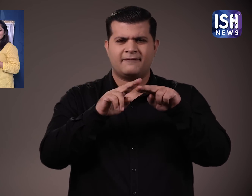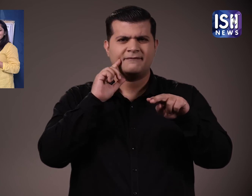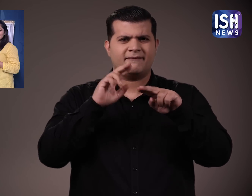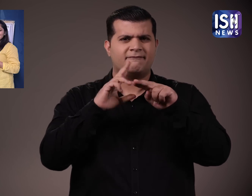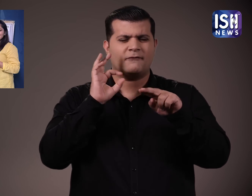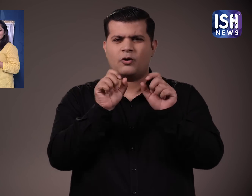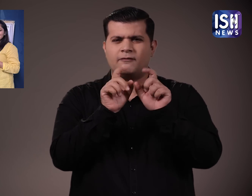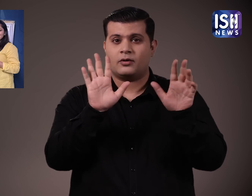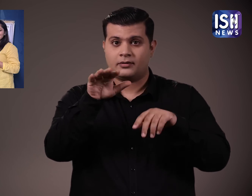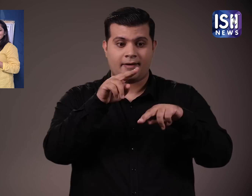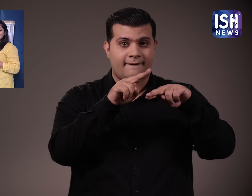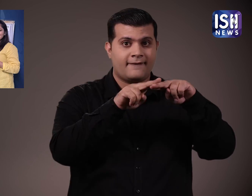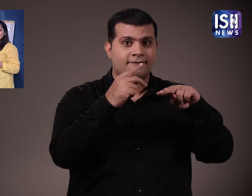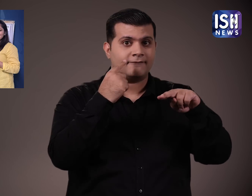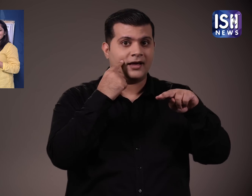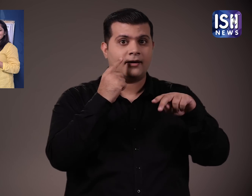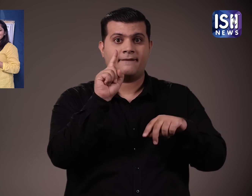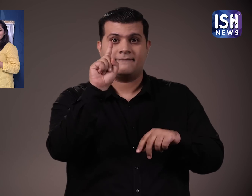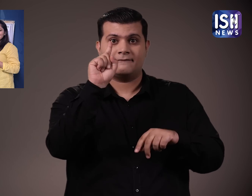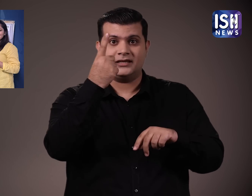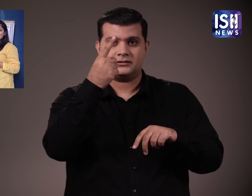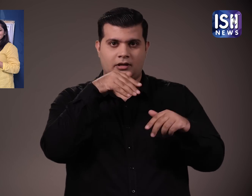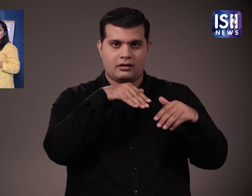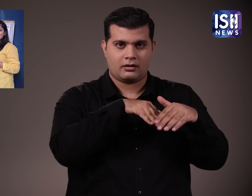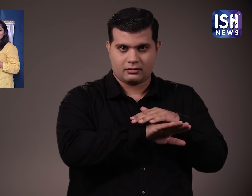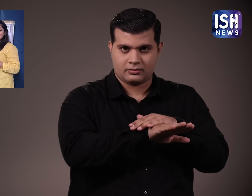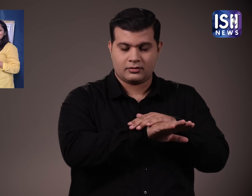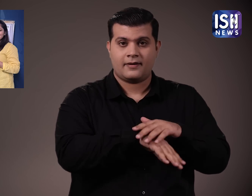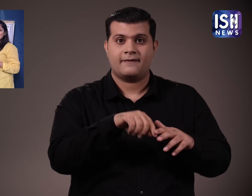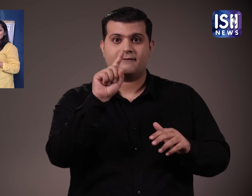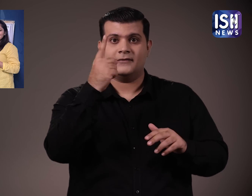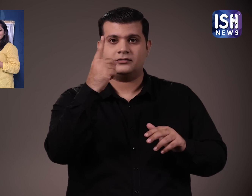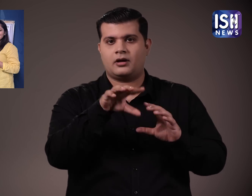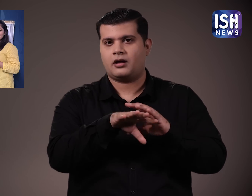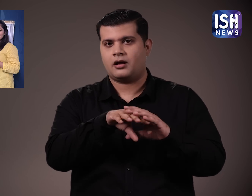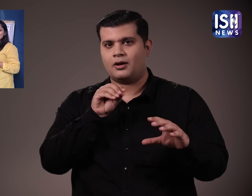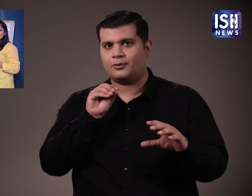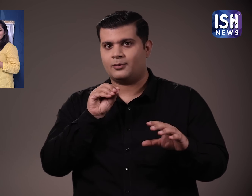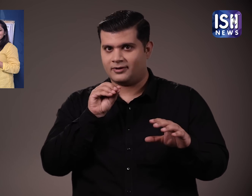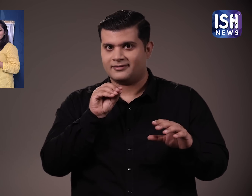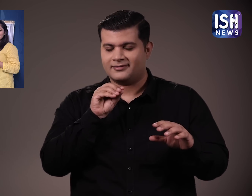FIFO stands for First In, First Out.